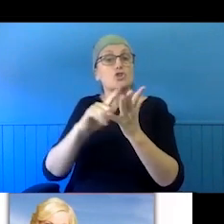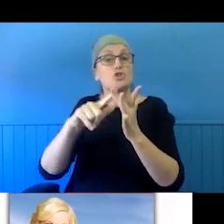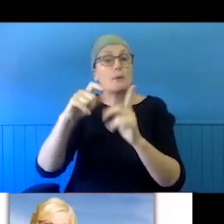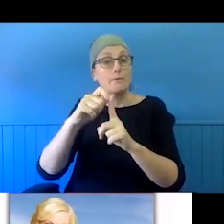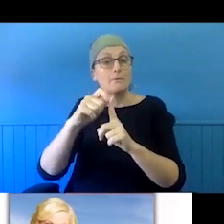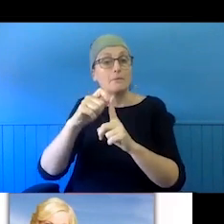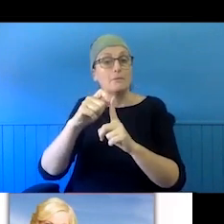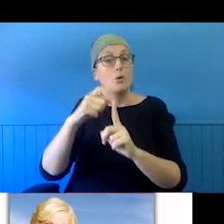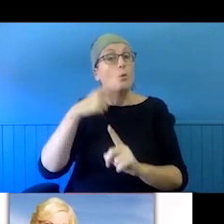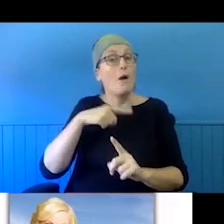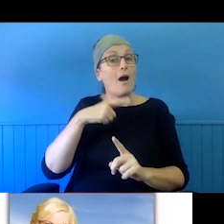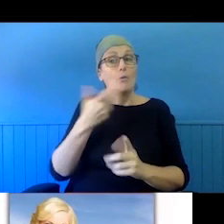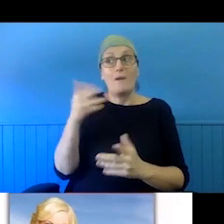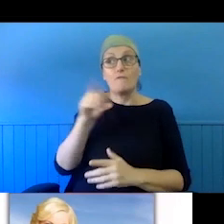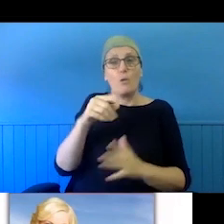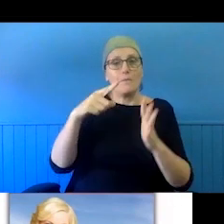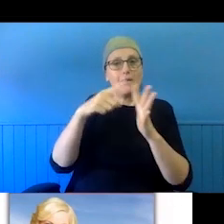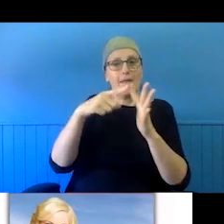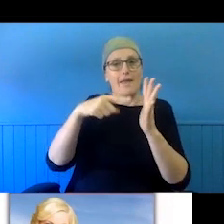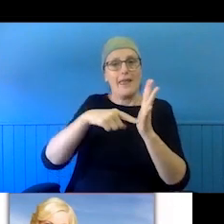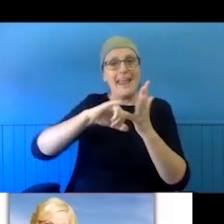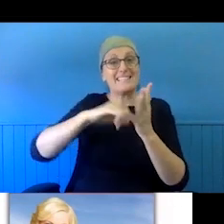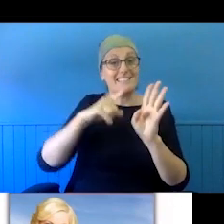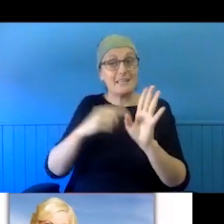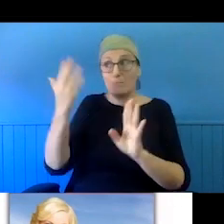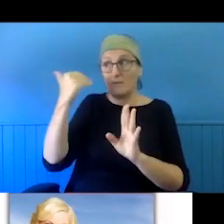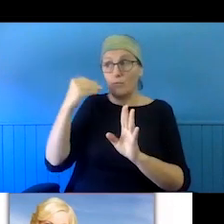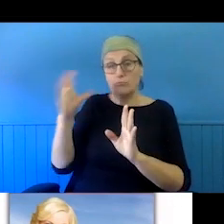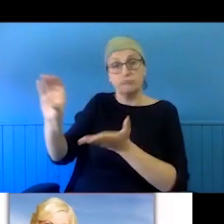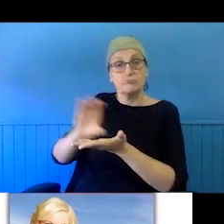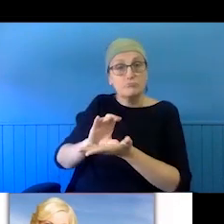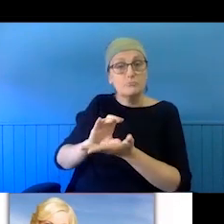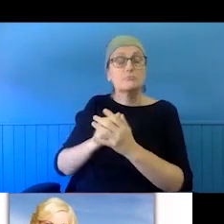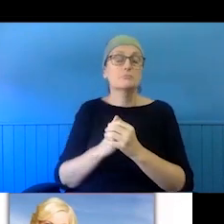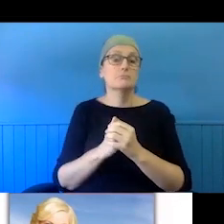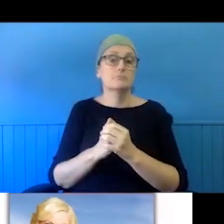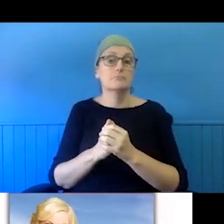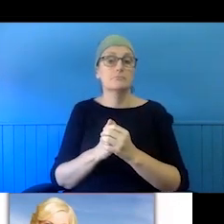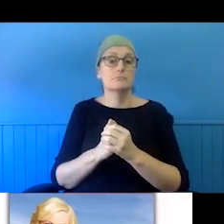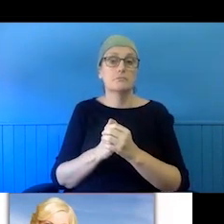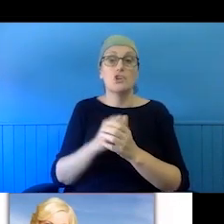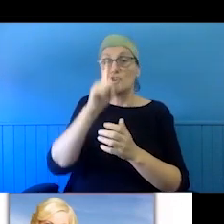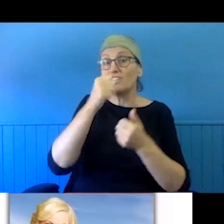its platform - a very obvious link. She also uses public funding. She's had funding from people like Creative Victoria, for example. She